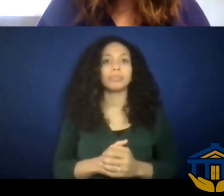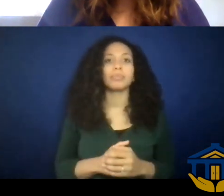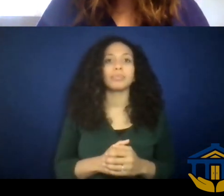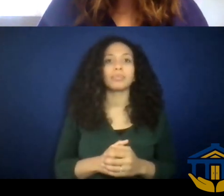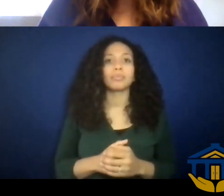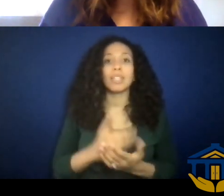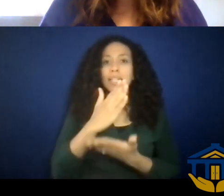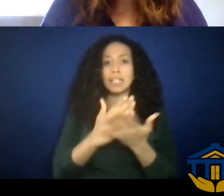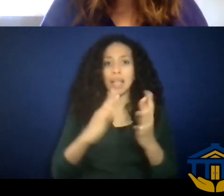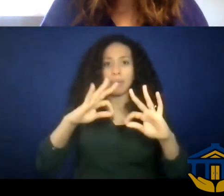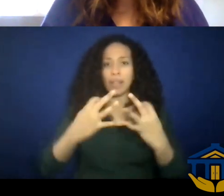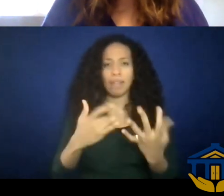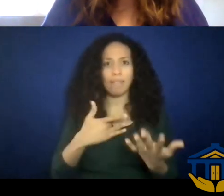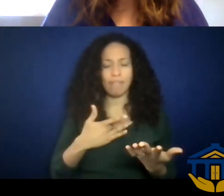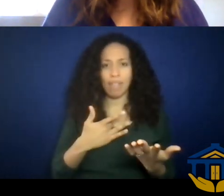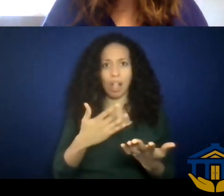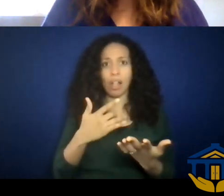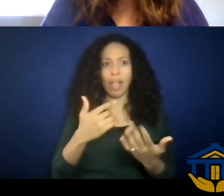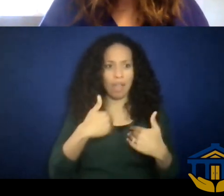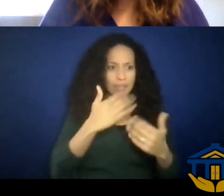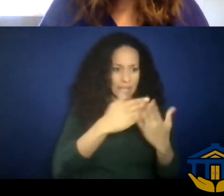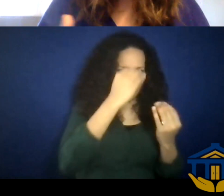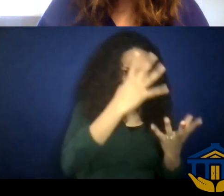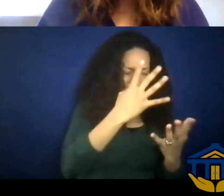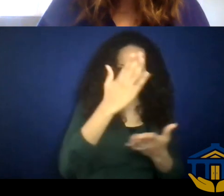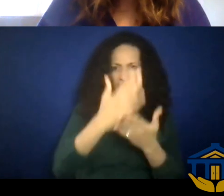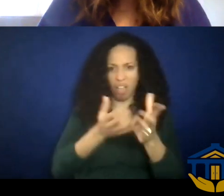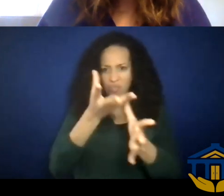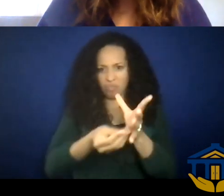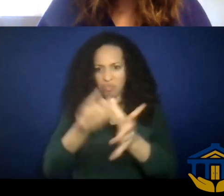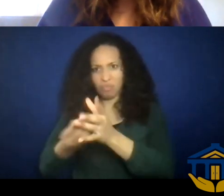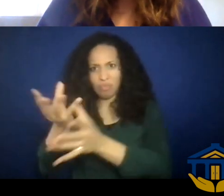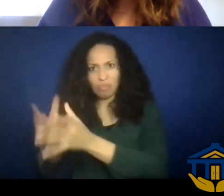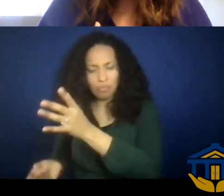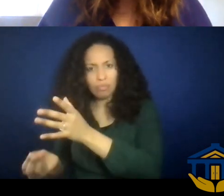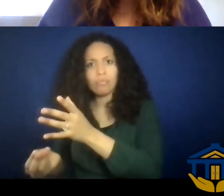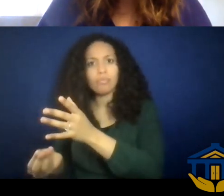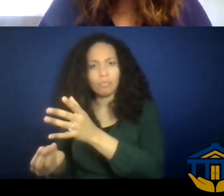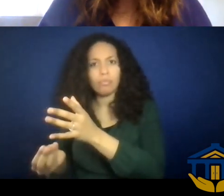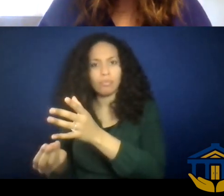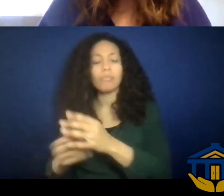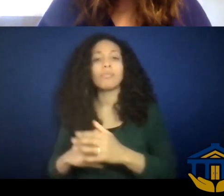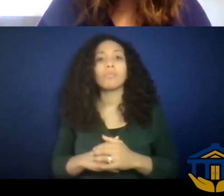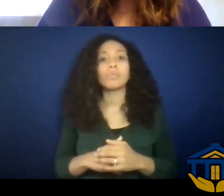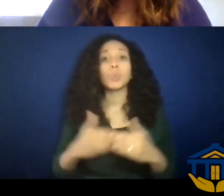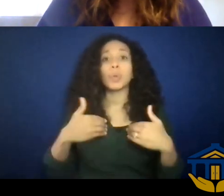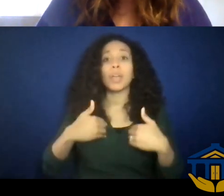the complete record for their child and there is something called FERPA which is the Family